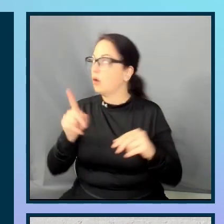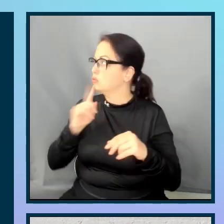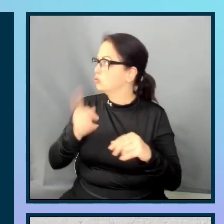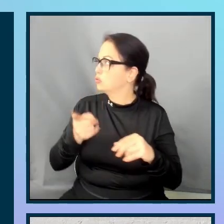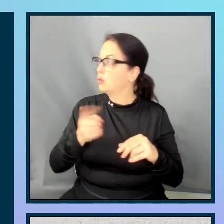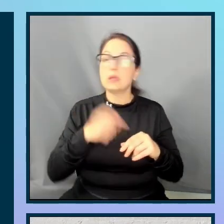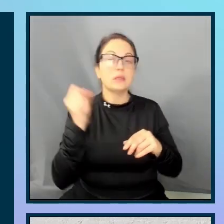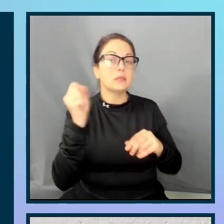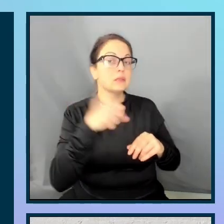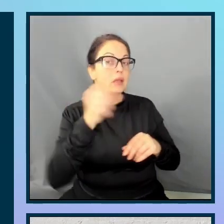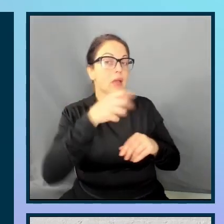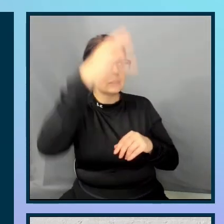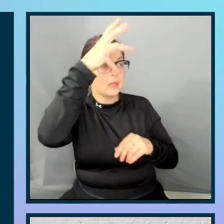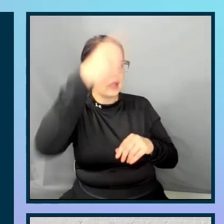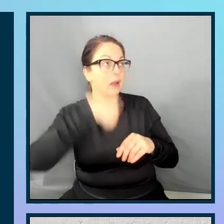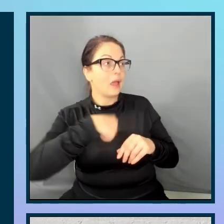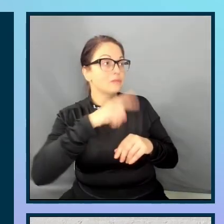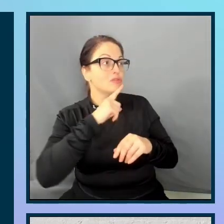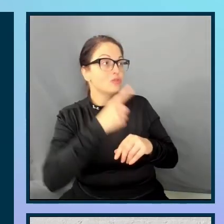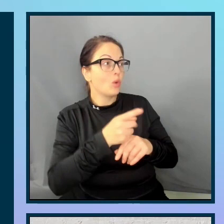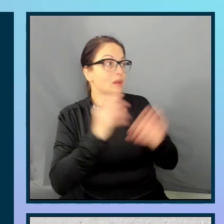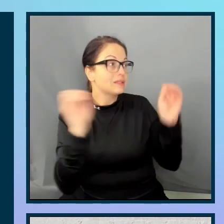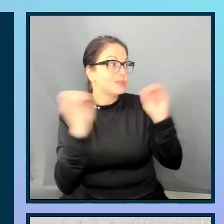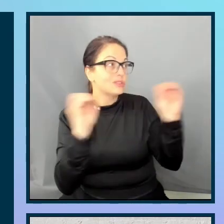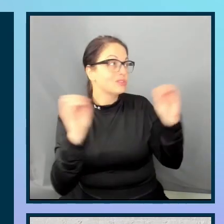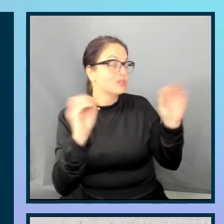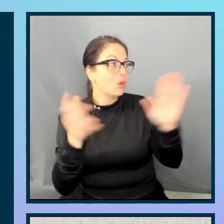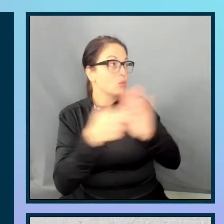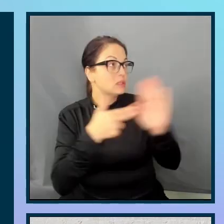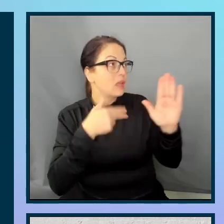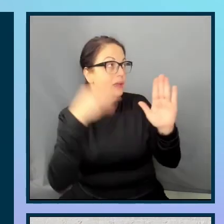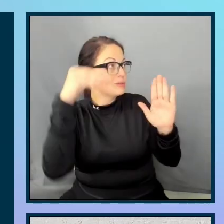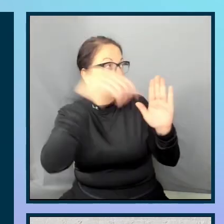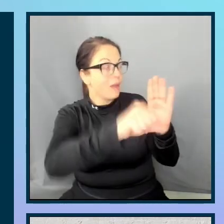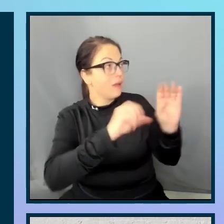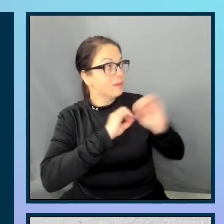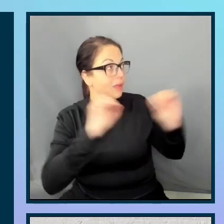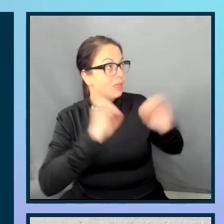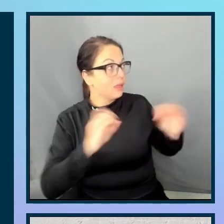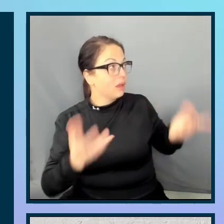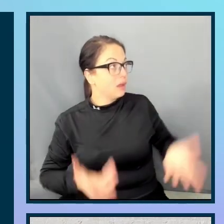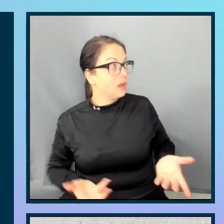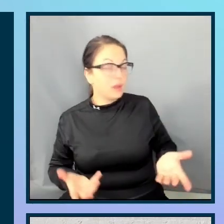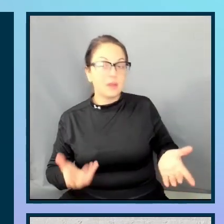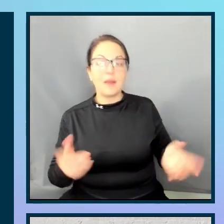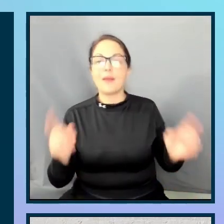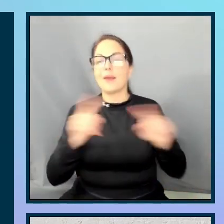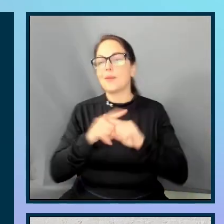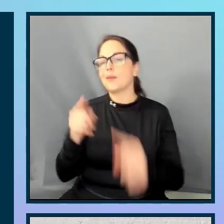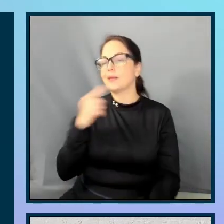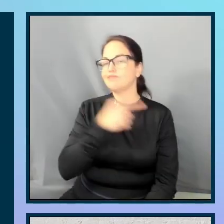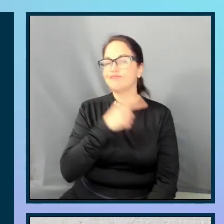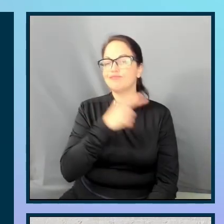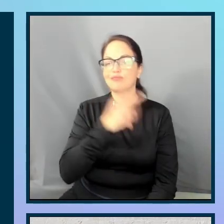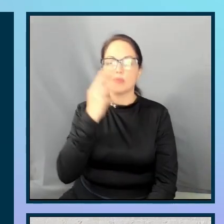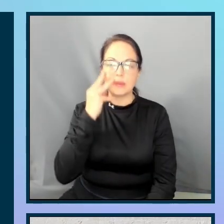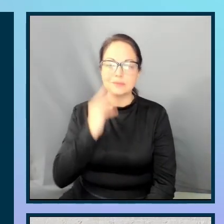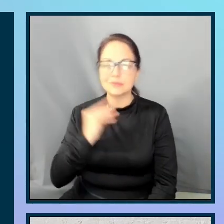"Yes, dad, I'm sure. I didn't see a sign or anything." But he, being an experienced adult knew differently.